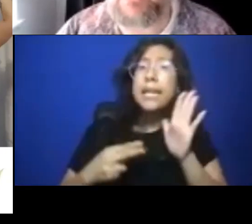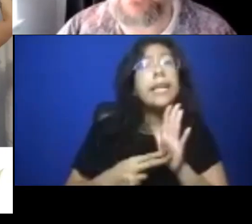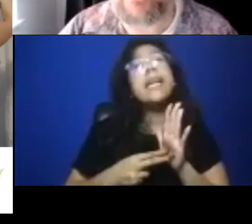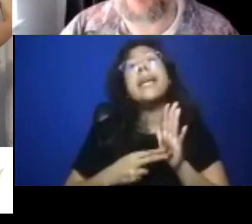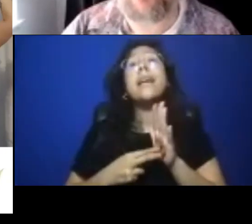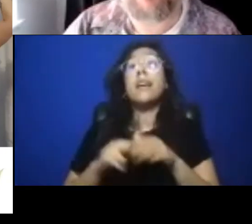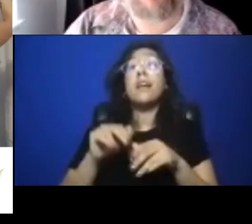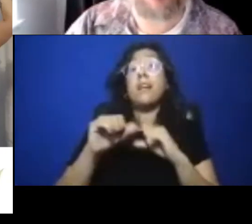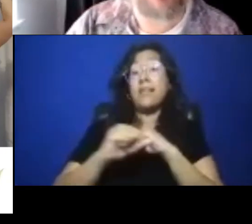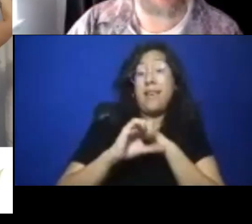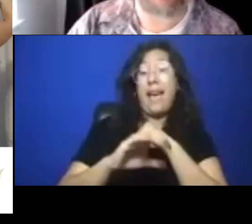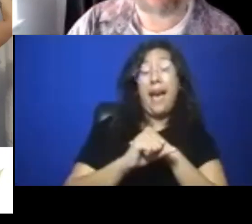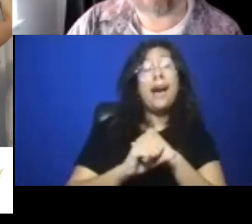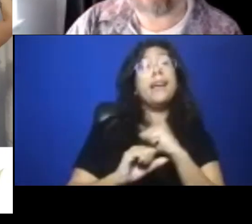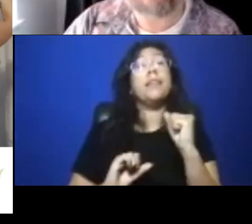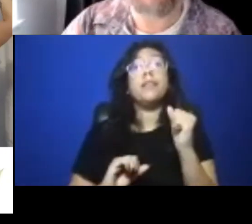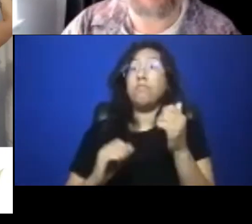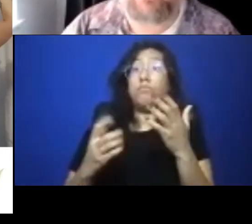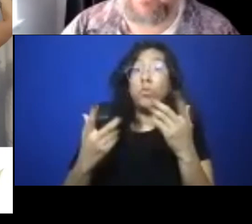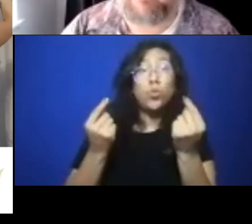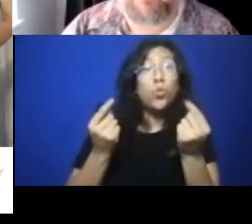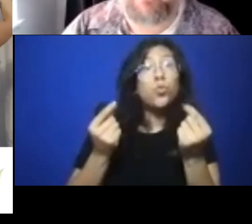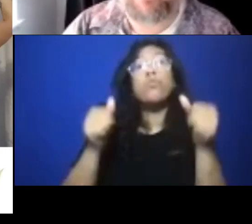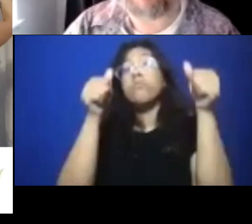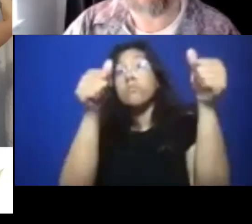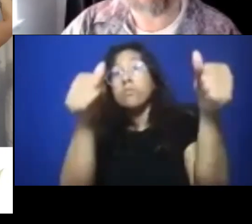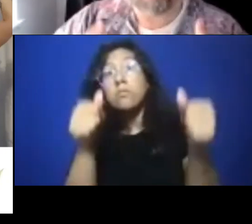in trans or queer publications. It might mean showing up at Pride,